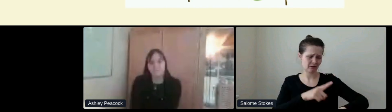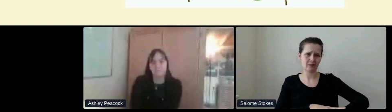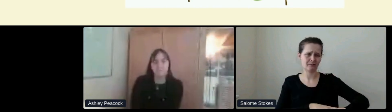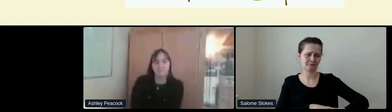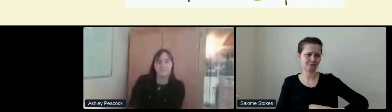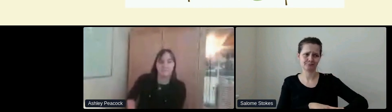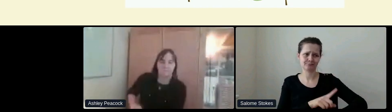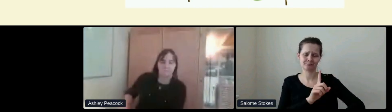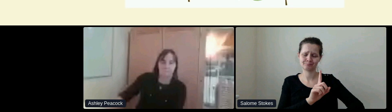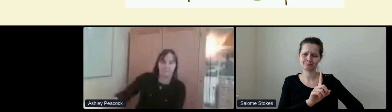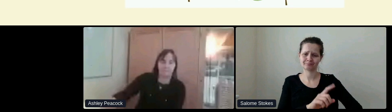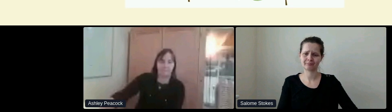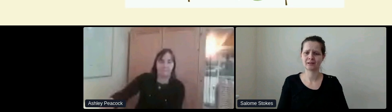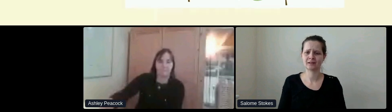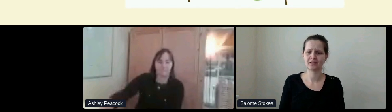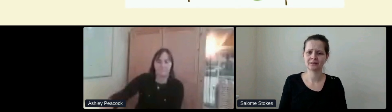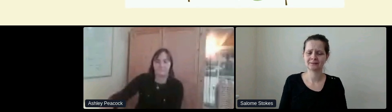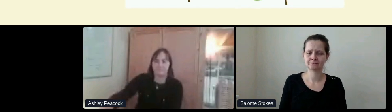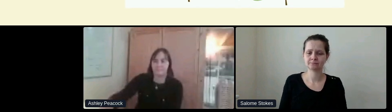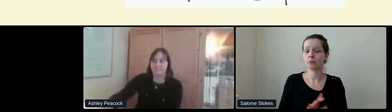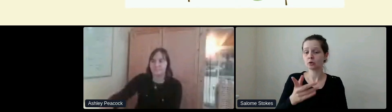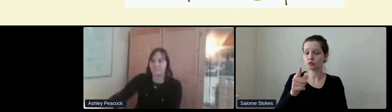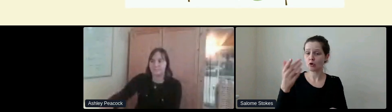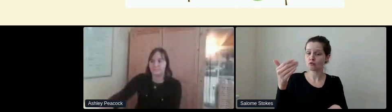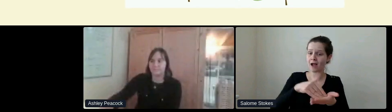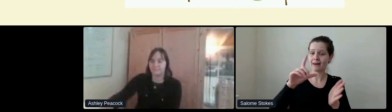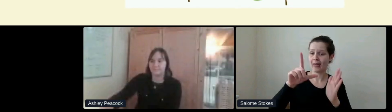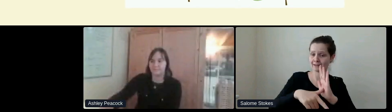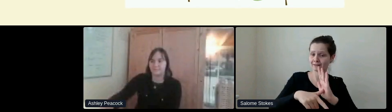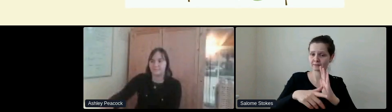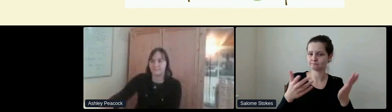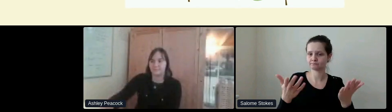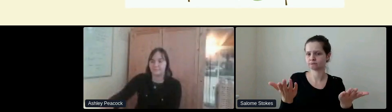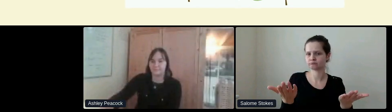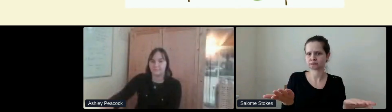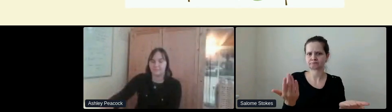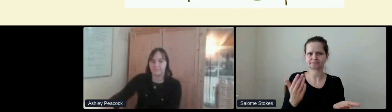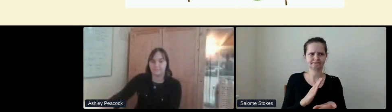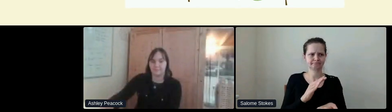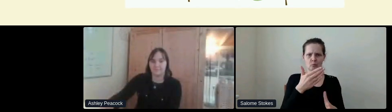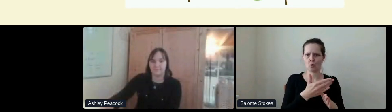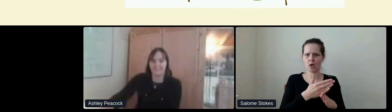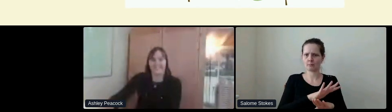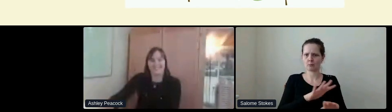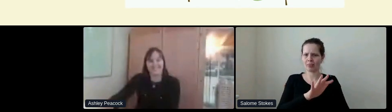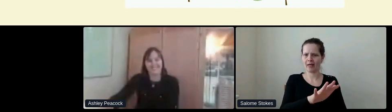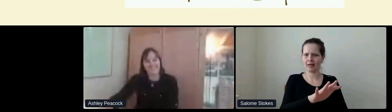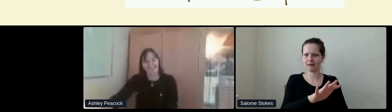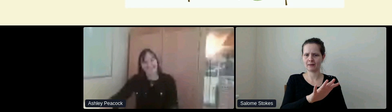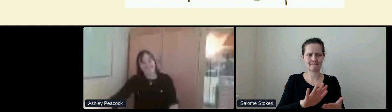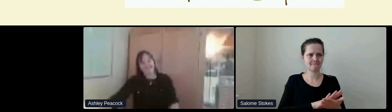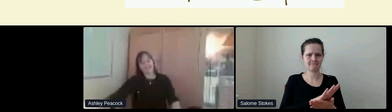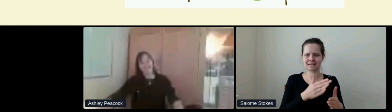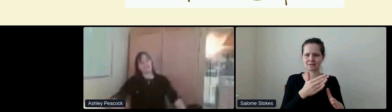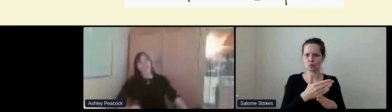If you're late and and you're not at work, obviously your work is not getting done is it. So